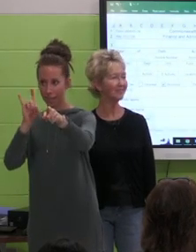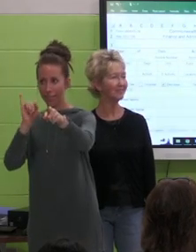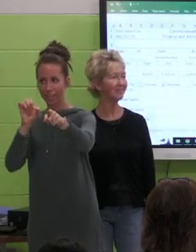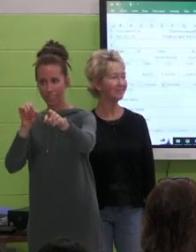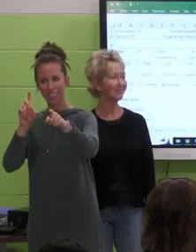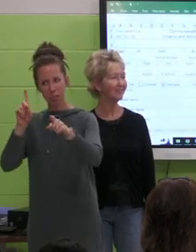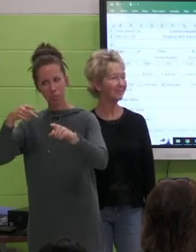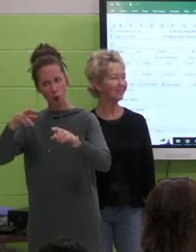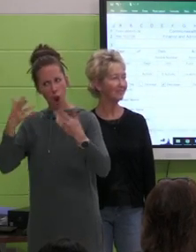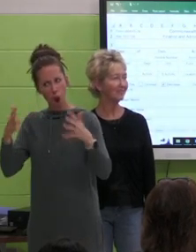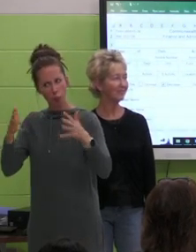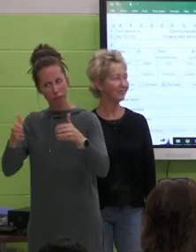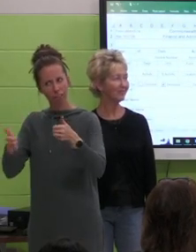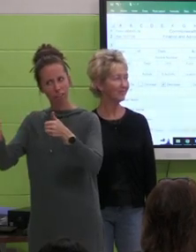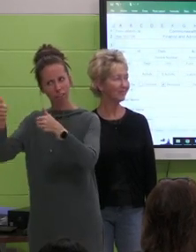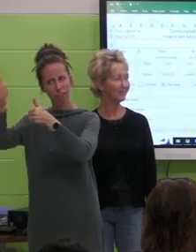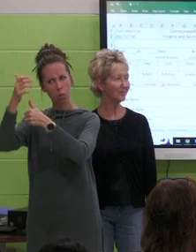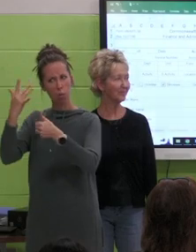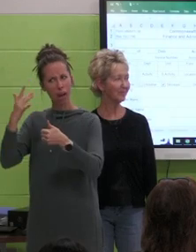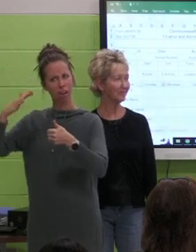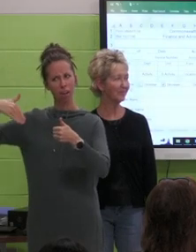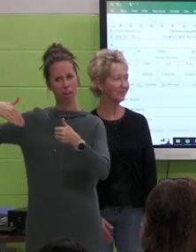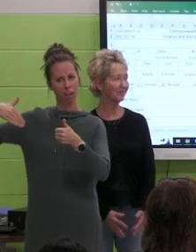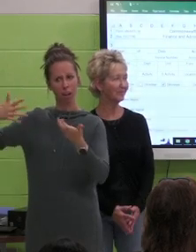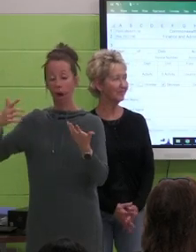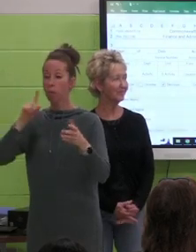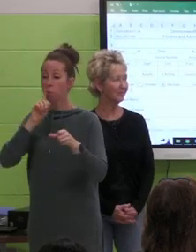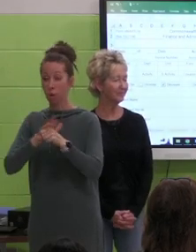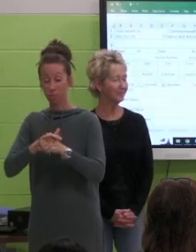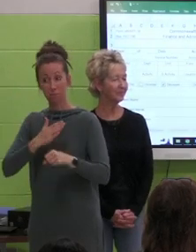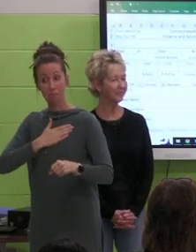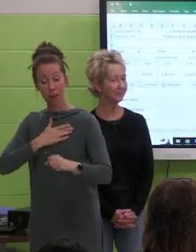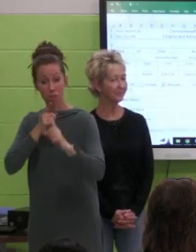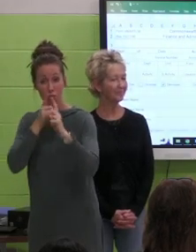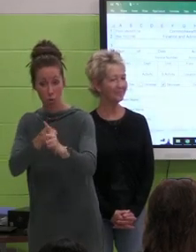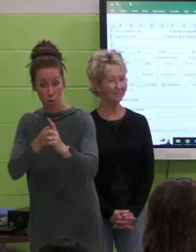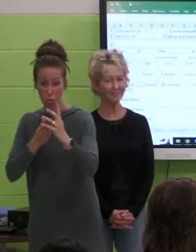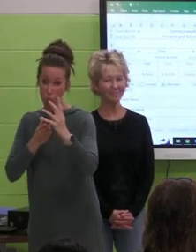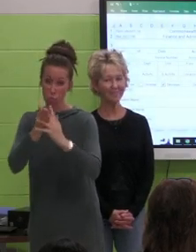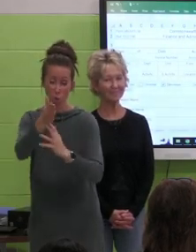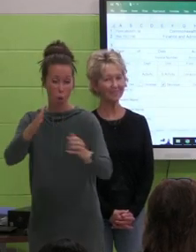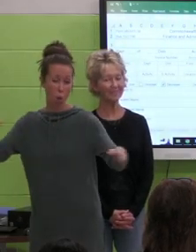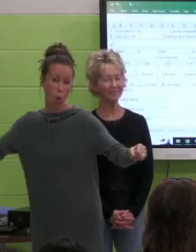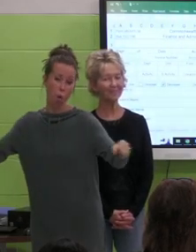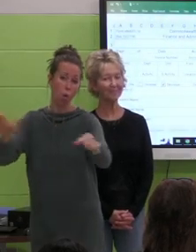been taken care of yet I promise you it is my goal to go through that entire DPR list I can't